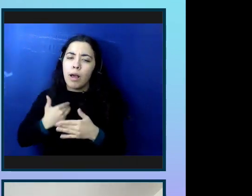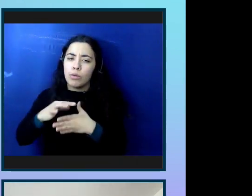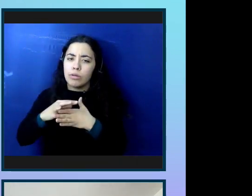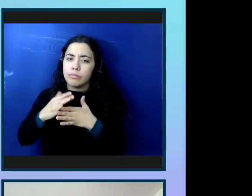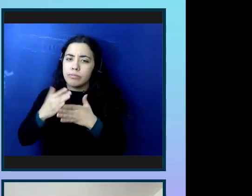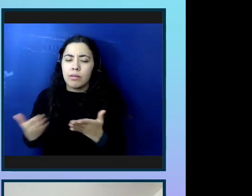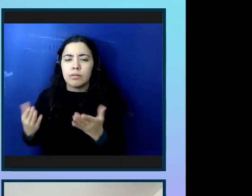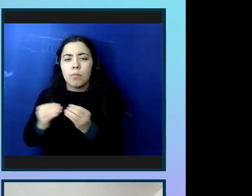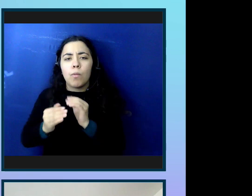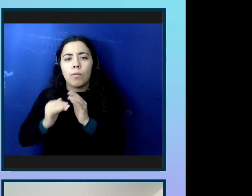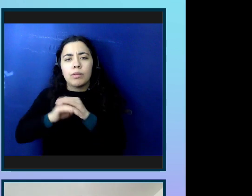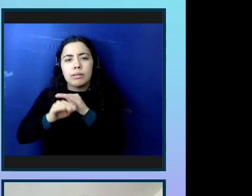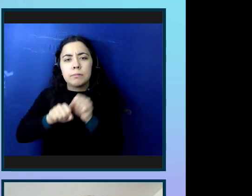with different cultural context than us.